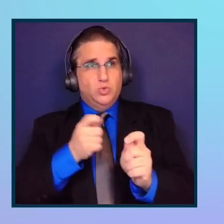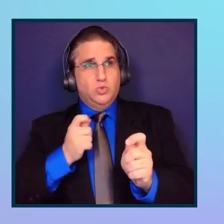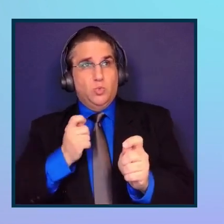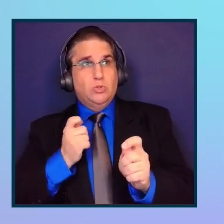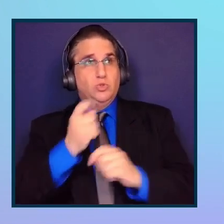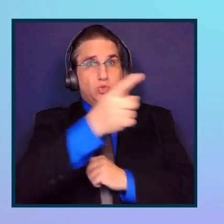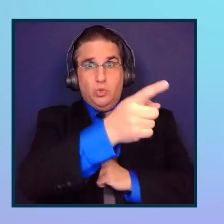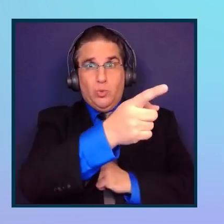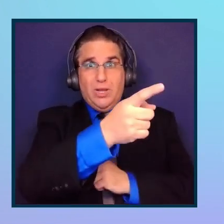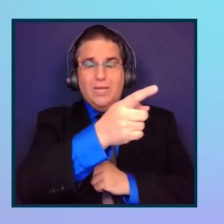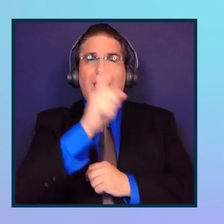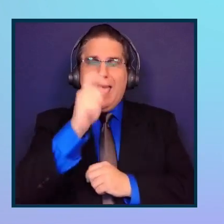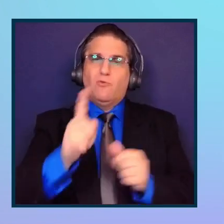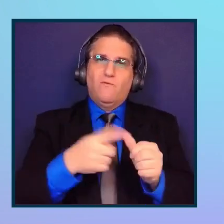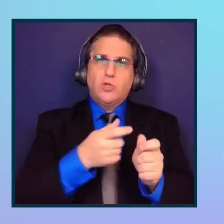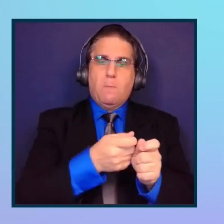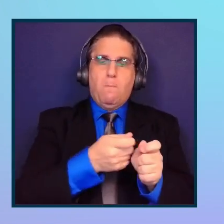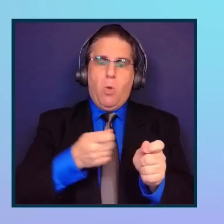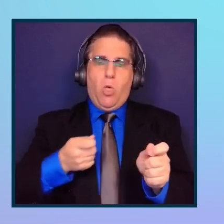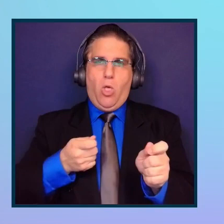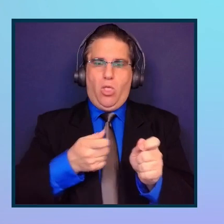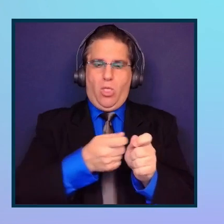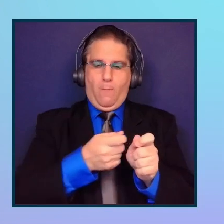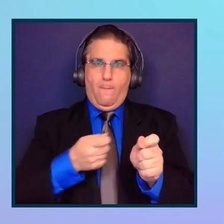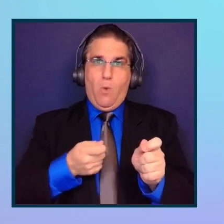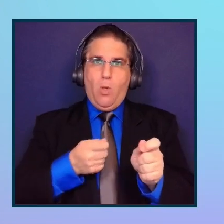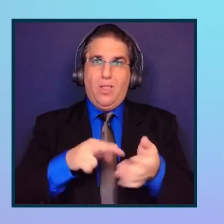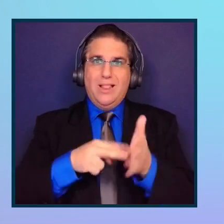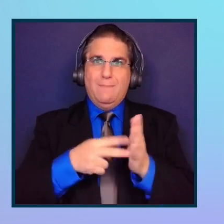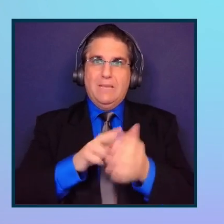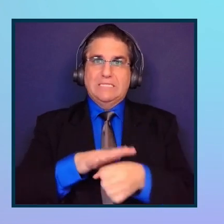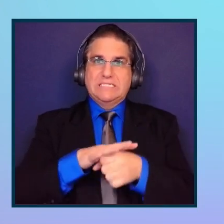And tension is what we always feel